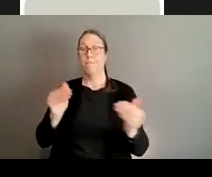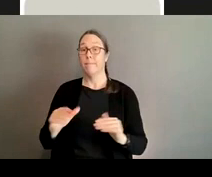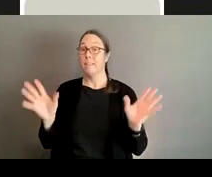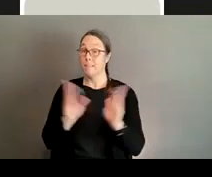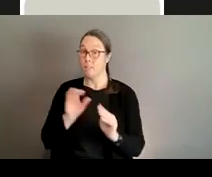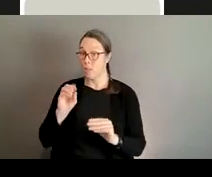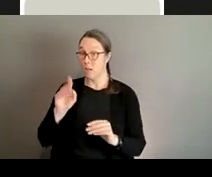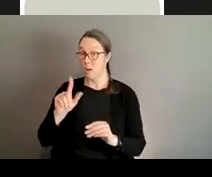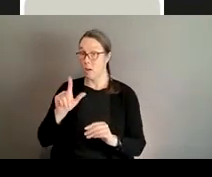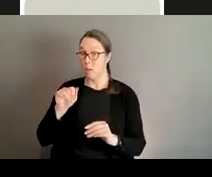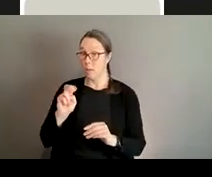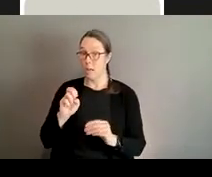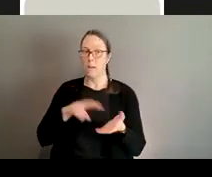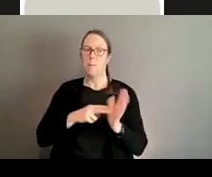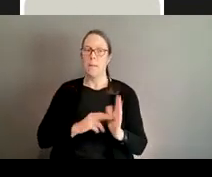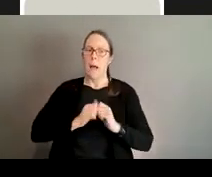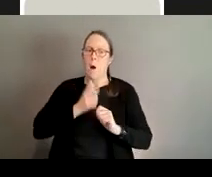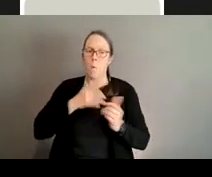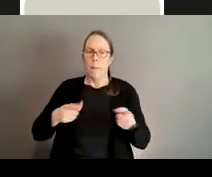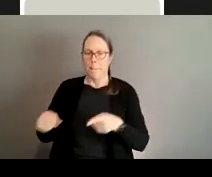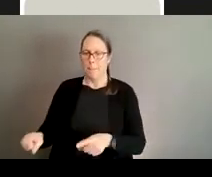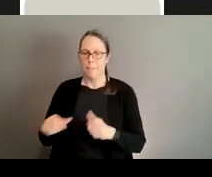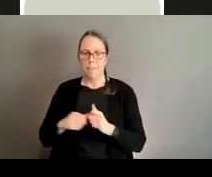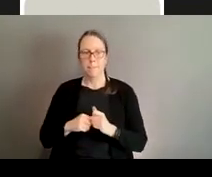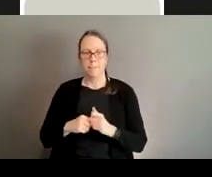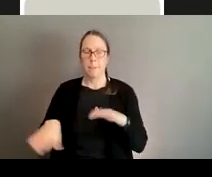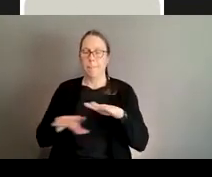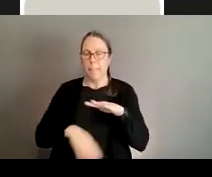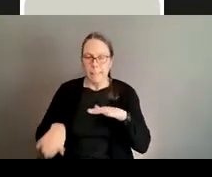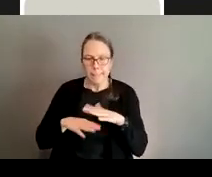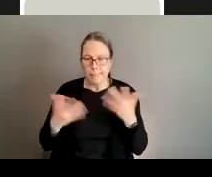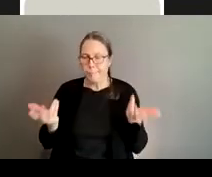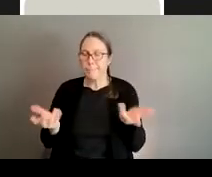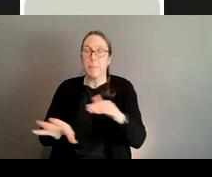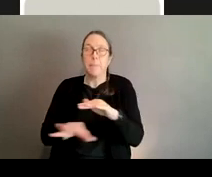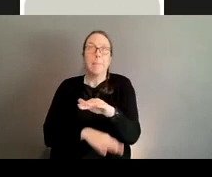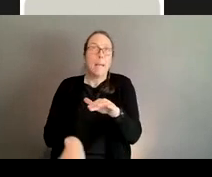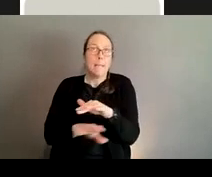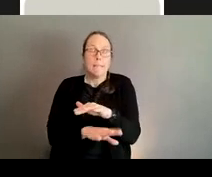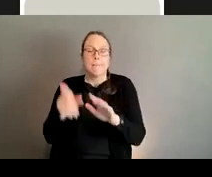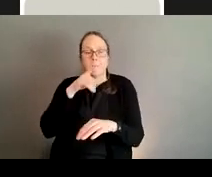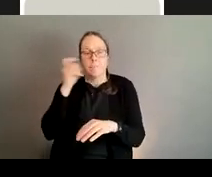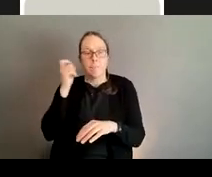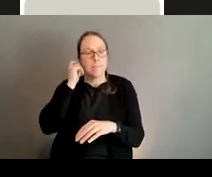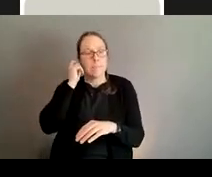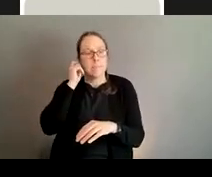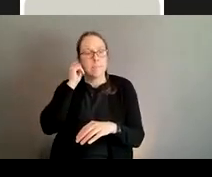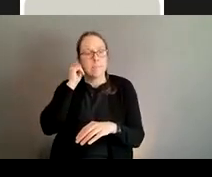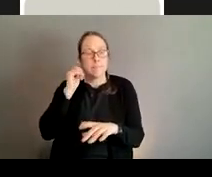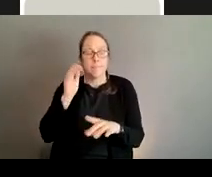how that's going to happen. You know, so the basics -- again, the basics because although personally